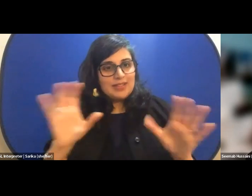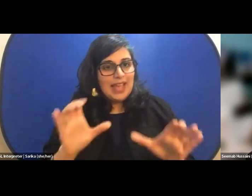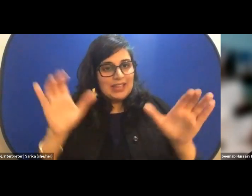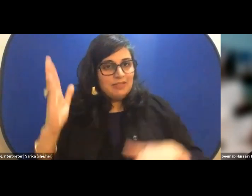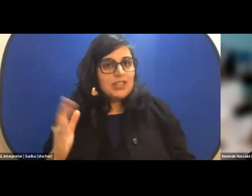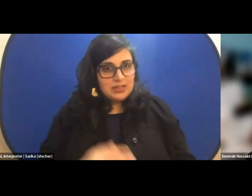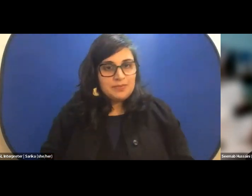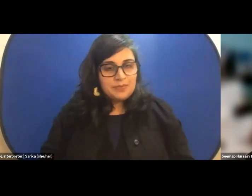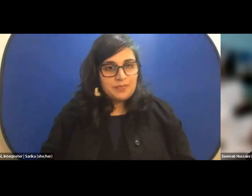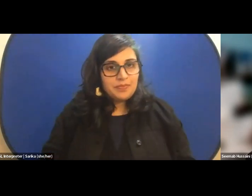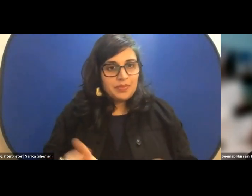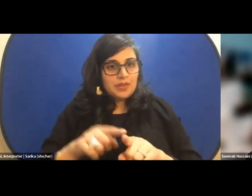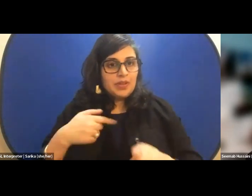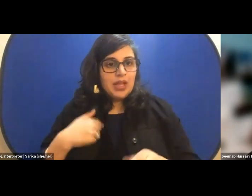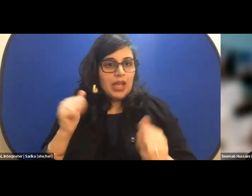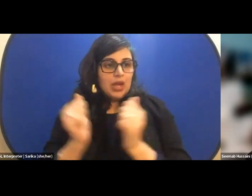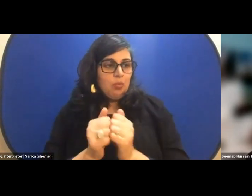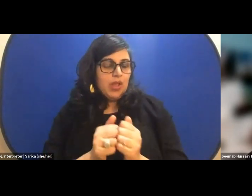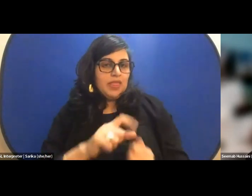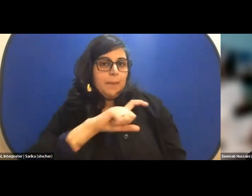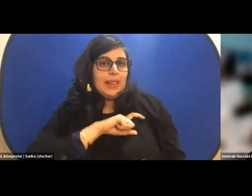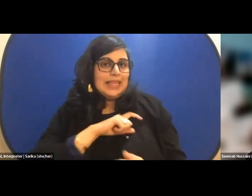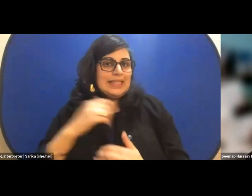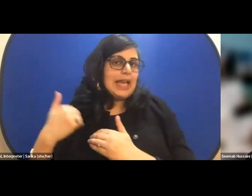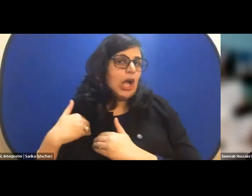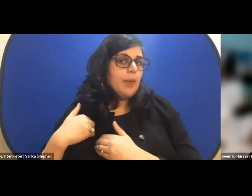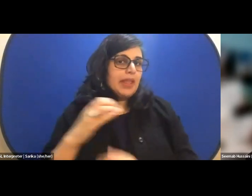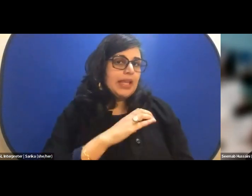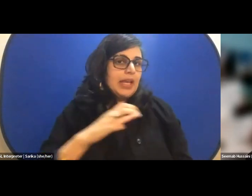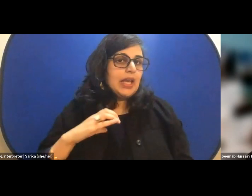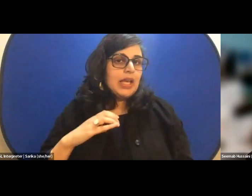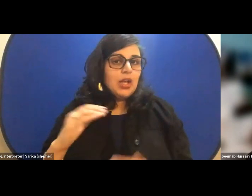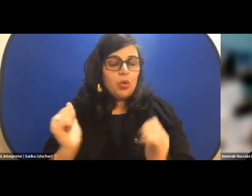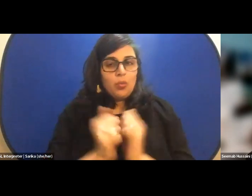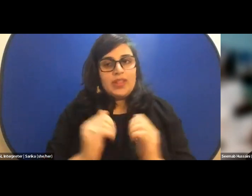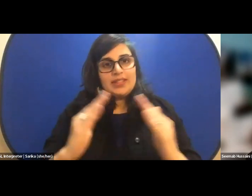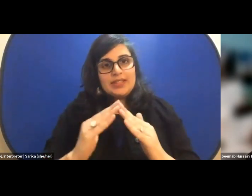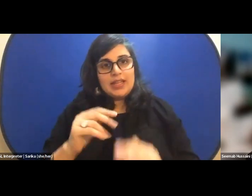organization and social justice and civil rights